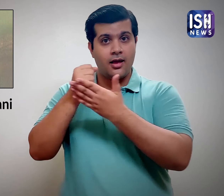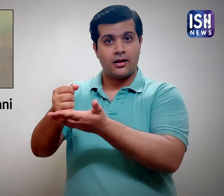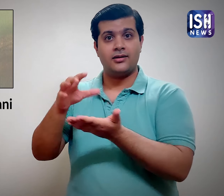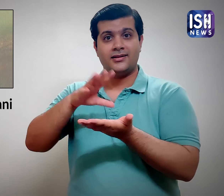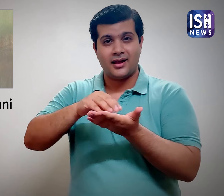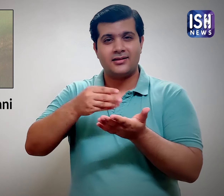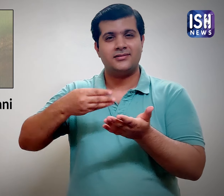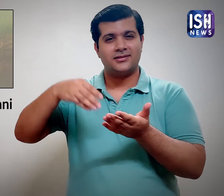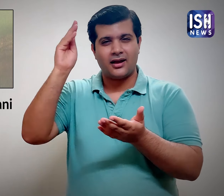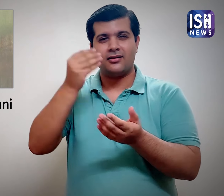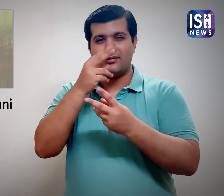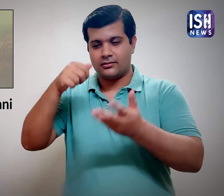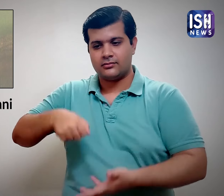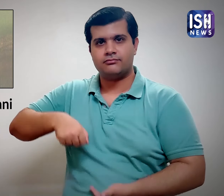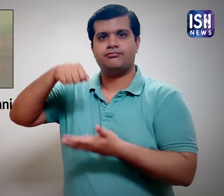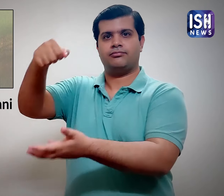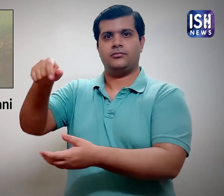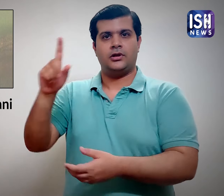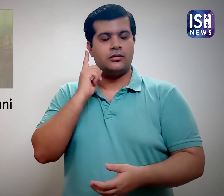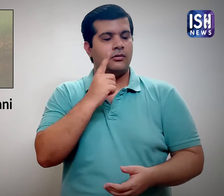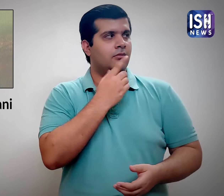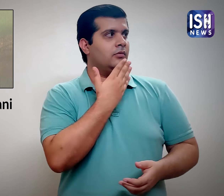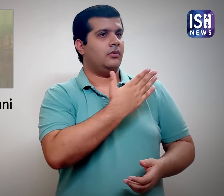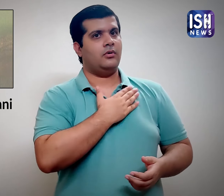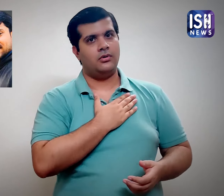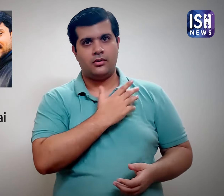Himanshu then gave rice, dal and other items to Sachin, who was very grateful.